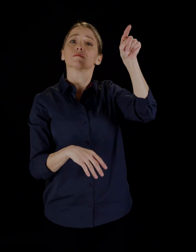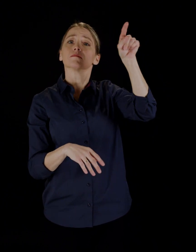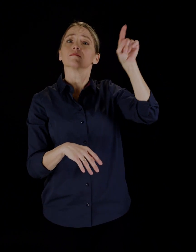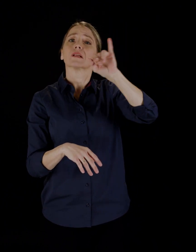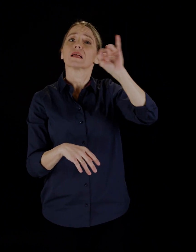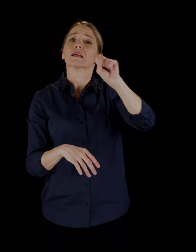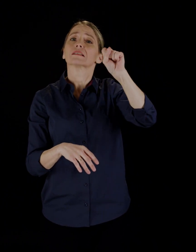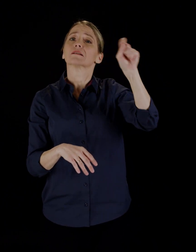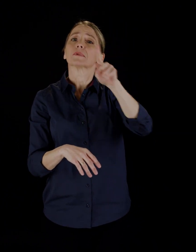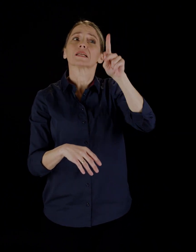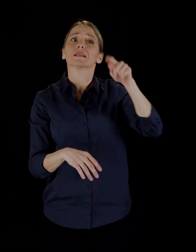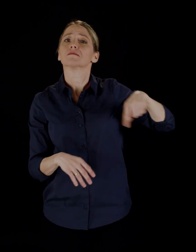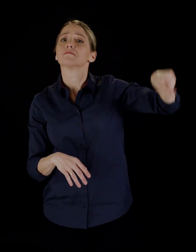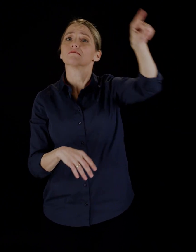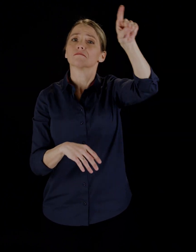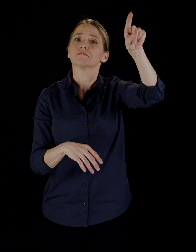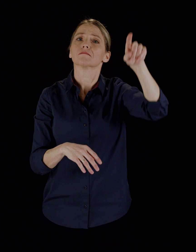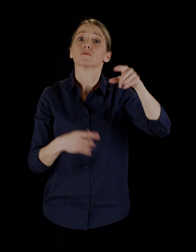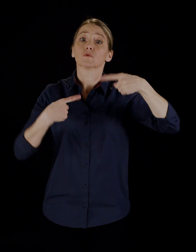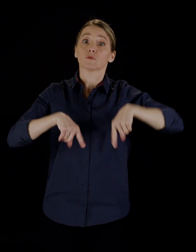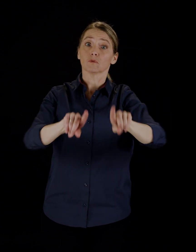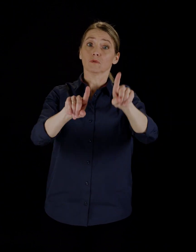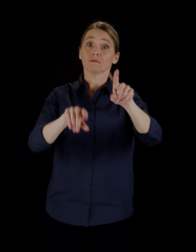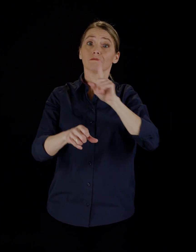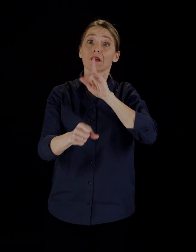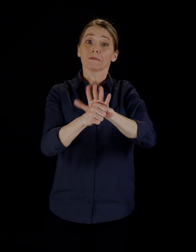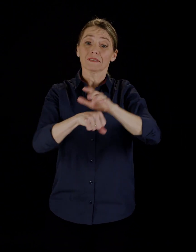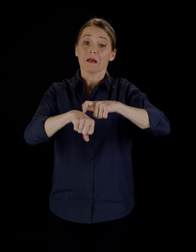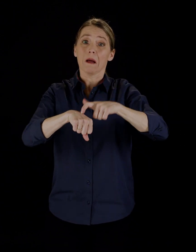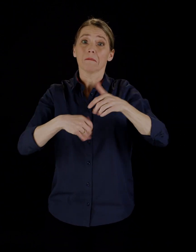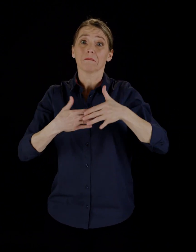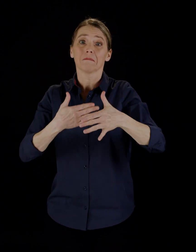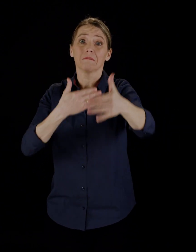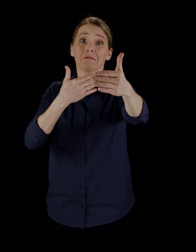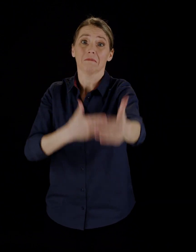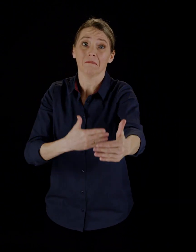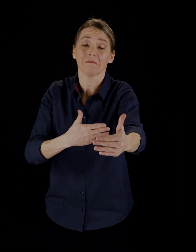Commitment Periods are defined in Video 1: "Contracts & Billing".